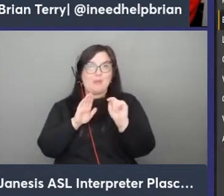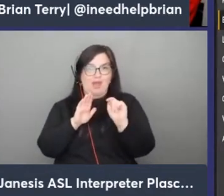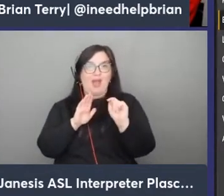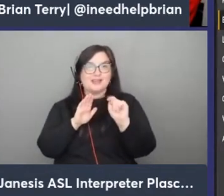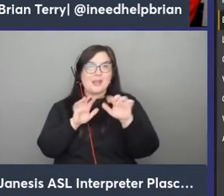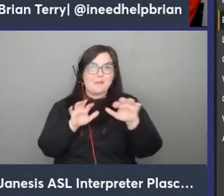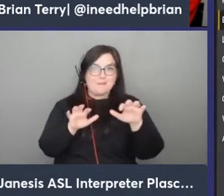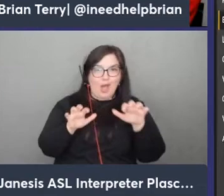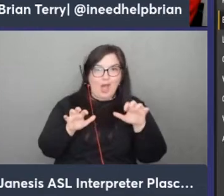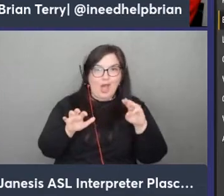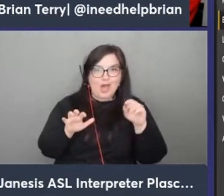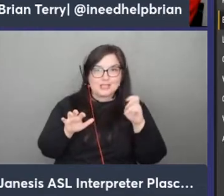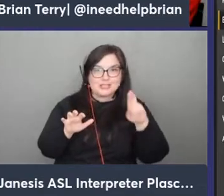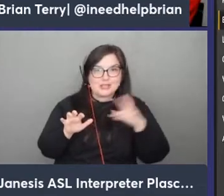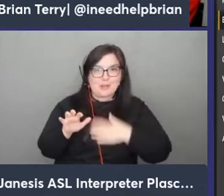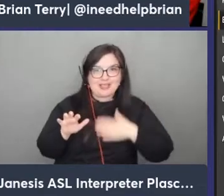If you know, you know.